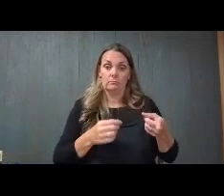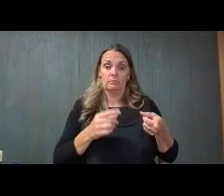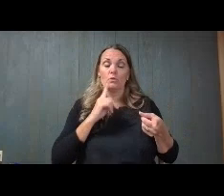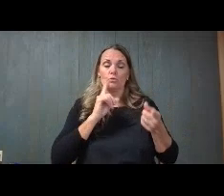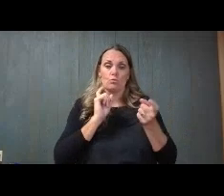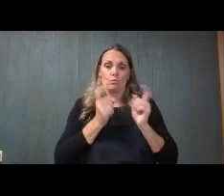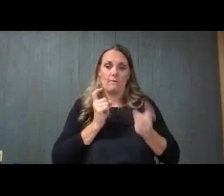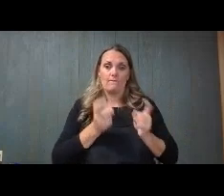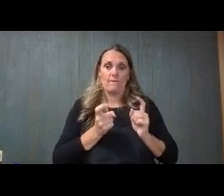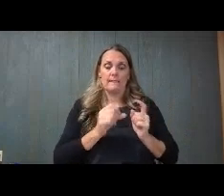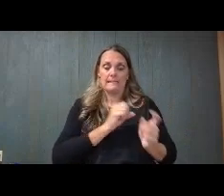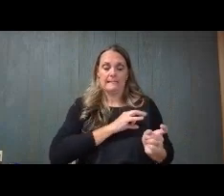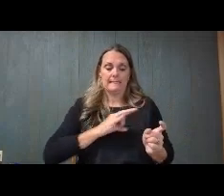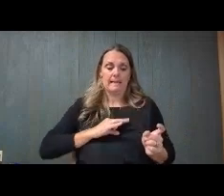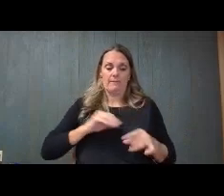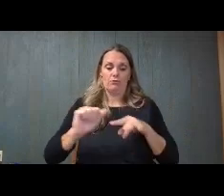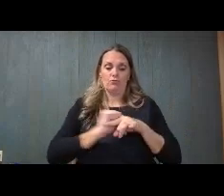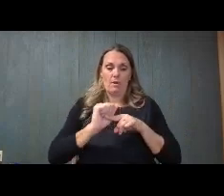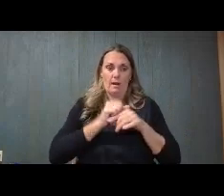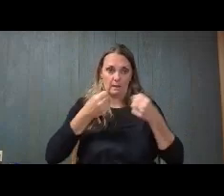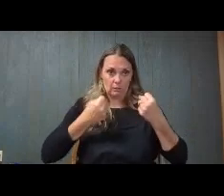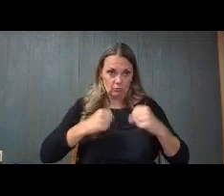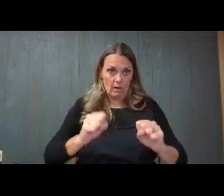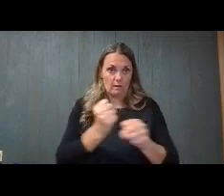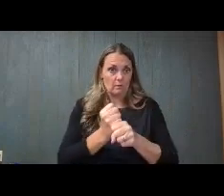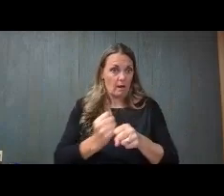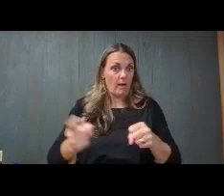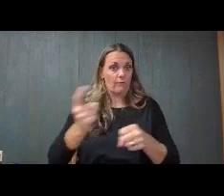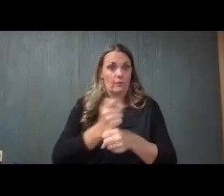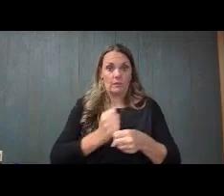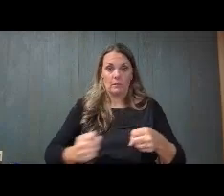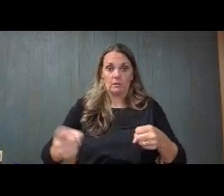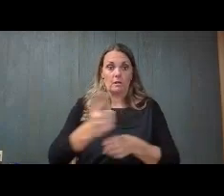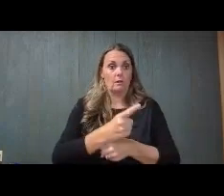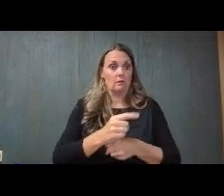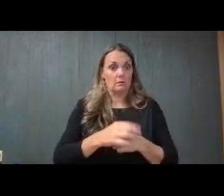staffing and training strategies annually or as requested by BRS,